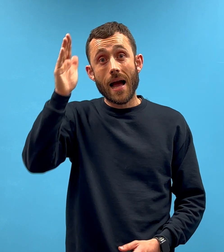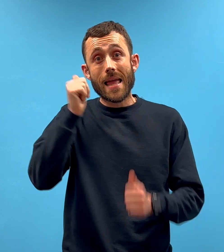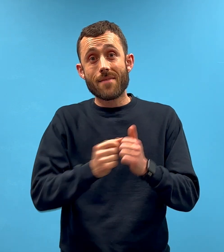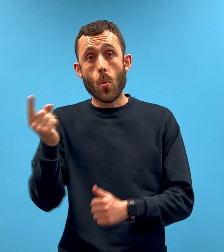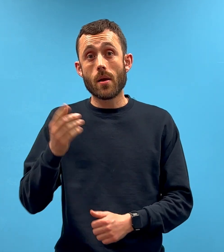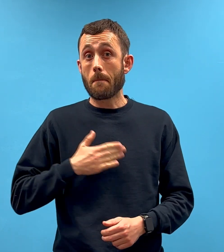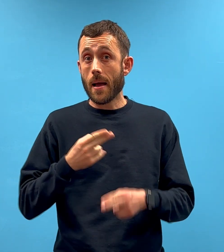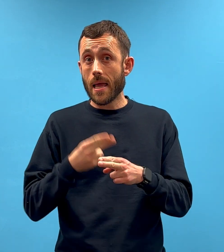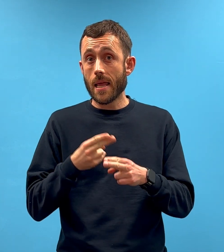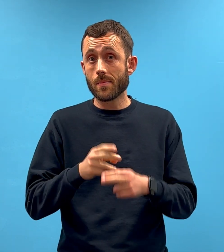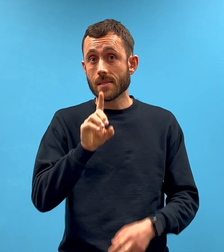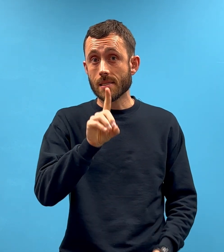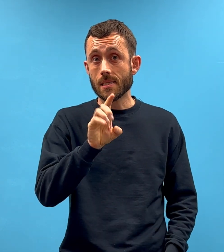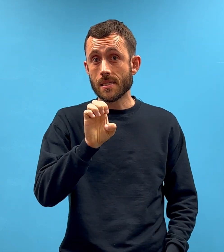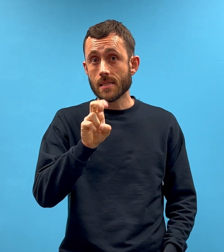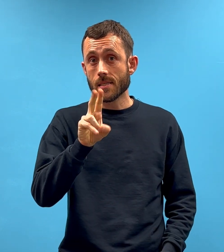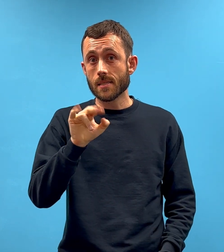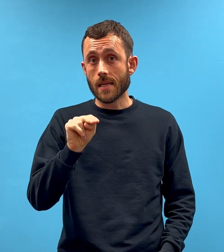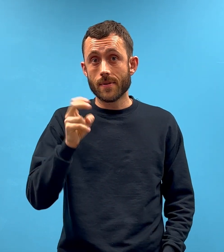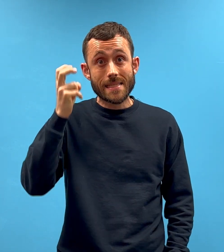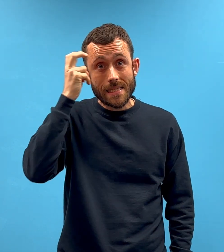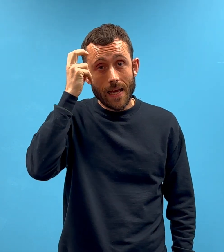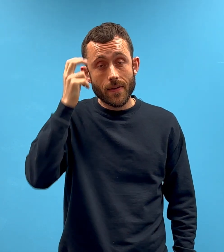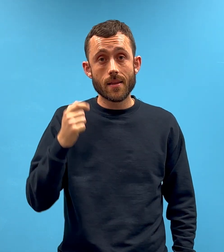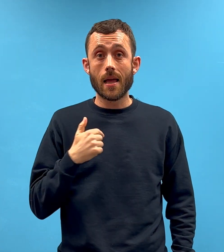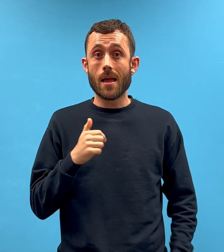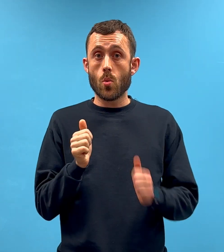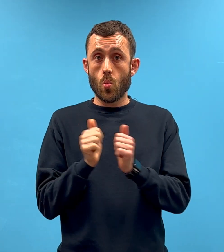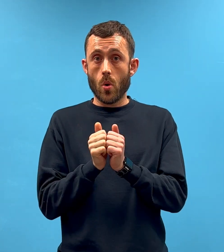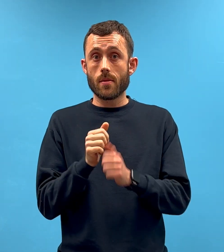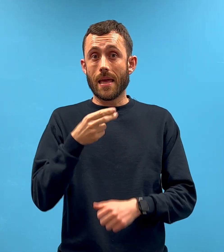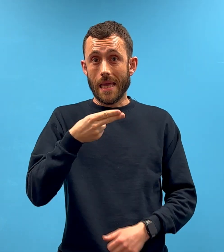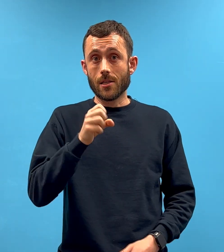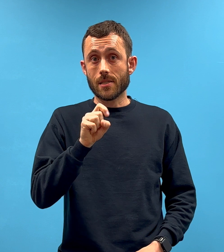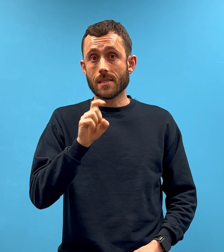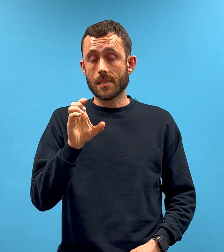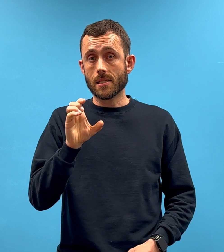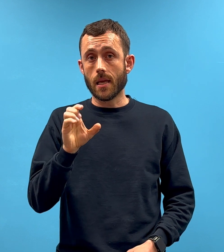Hello everyone, my name is Devin. I'm with HSDC.